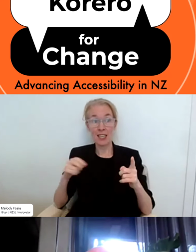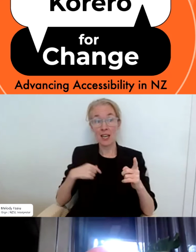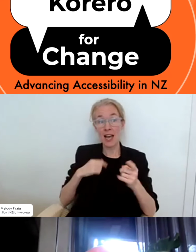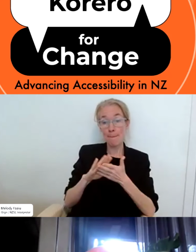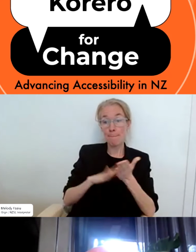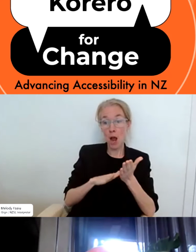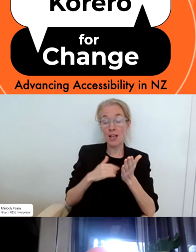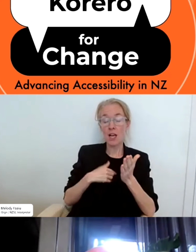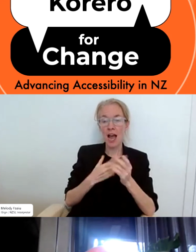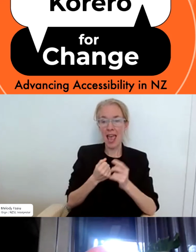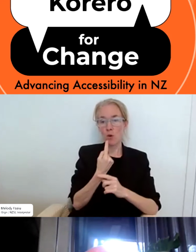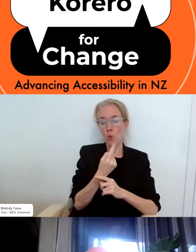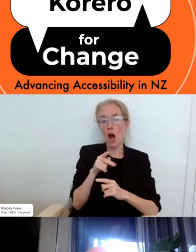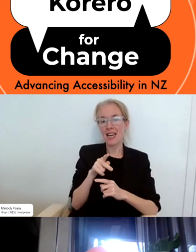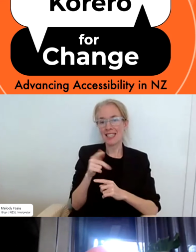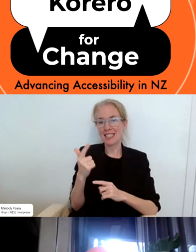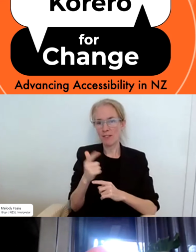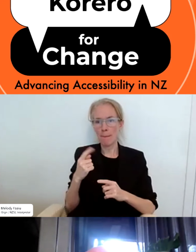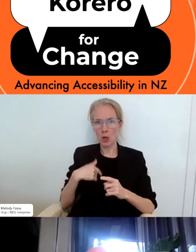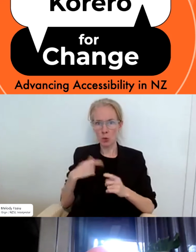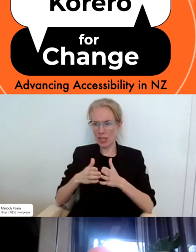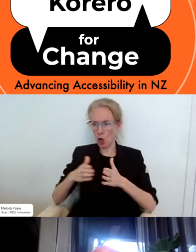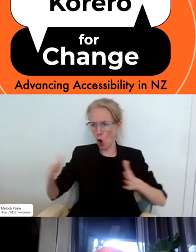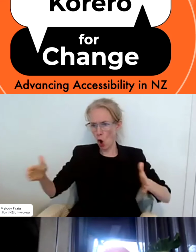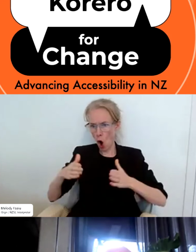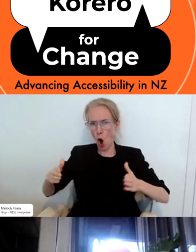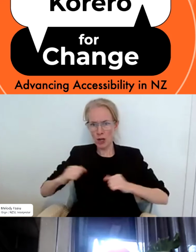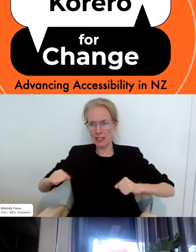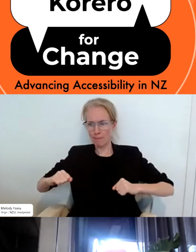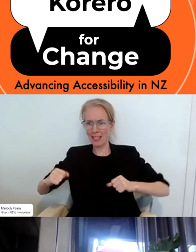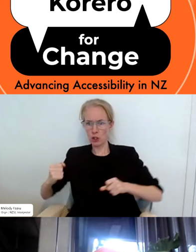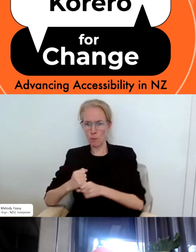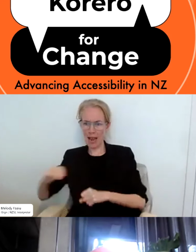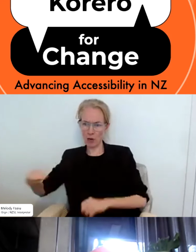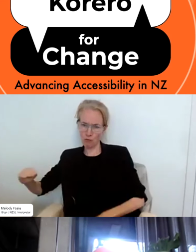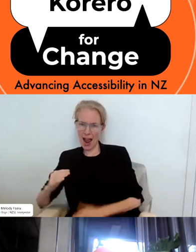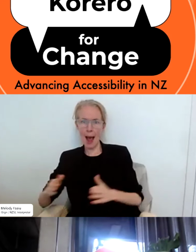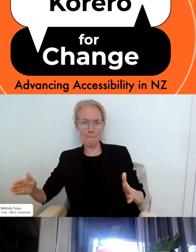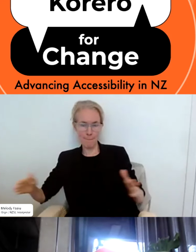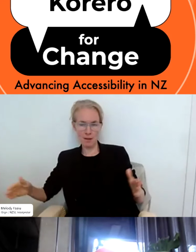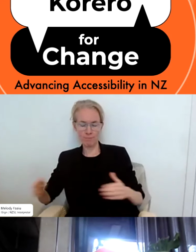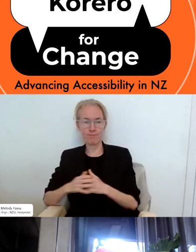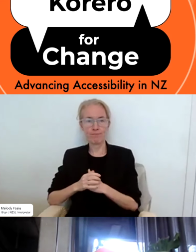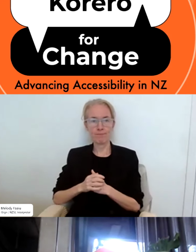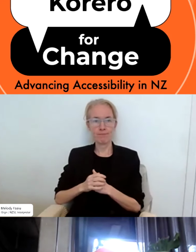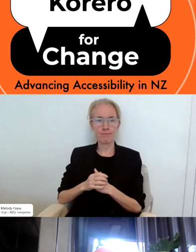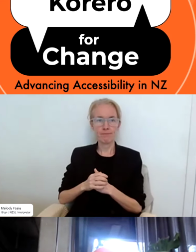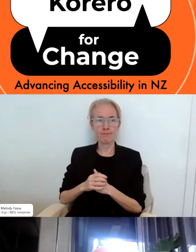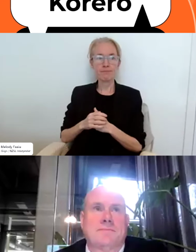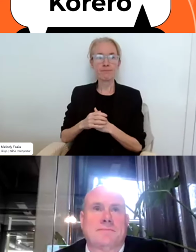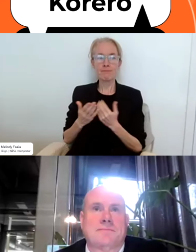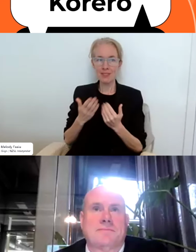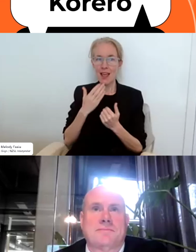have the space. Thank you so much everyone, that was a really informed and valuable conversation. I'd like to hand back to Juliana. Kia